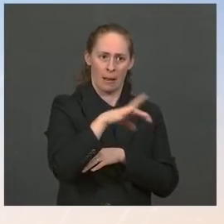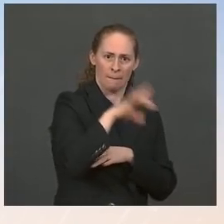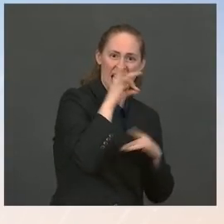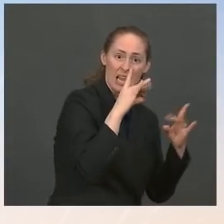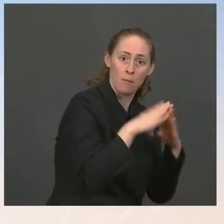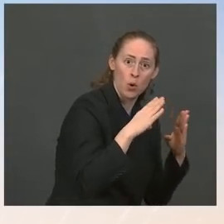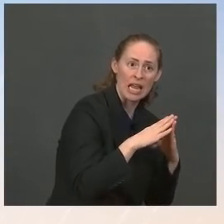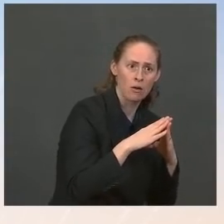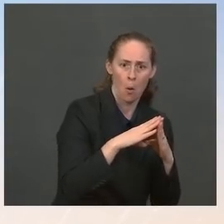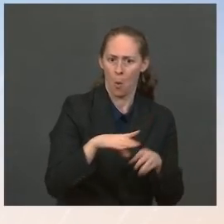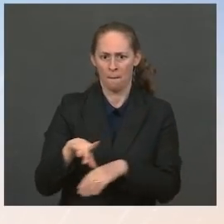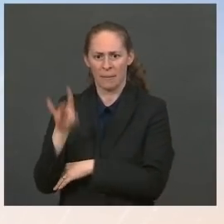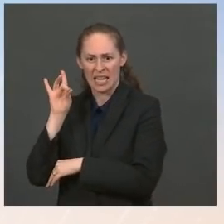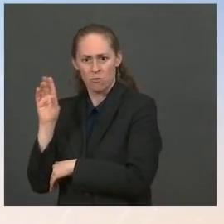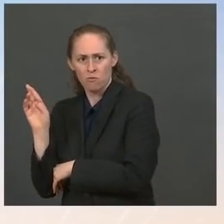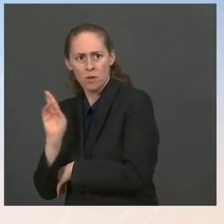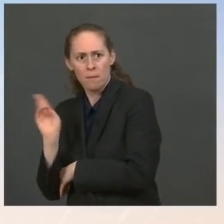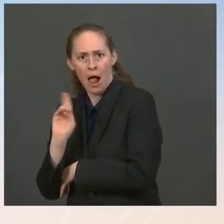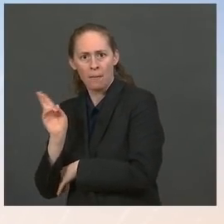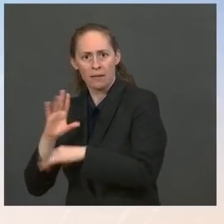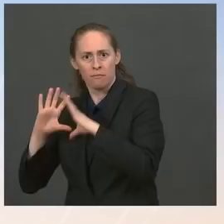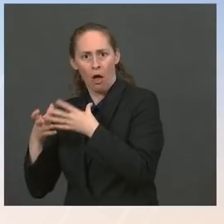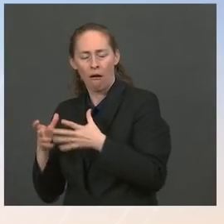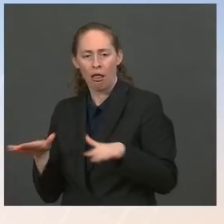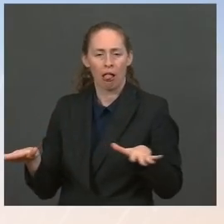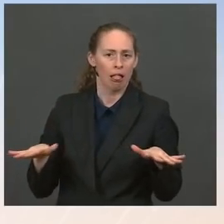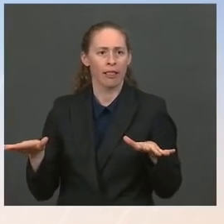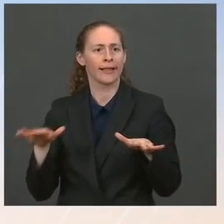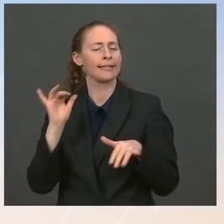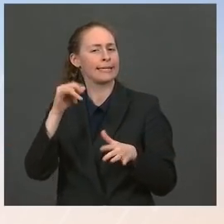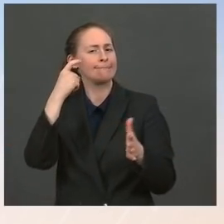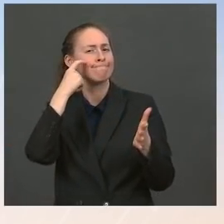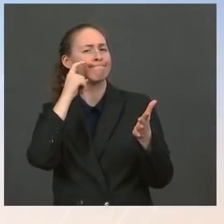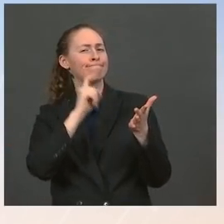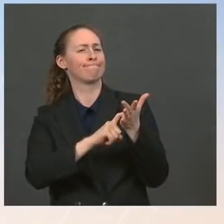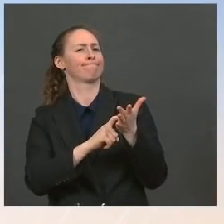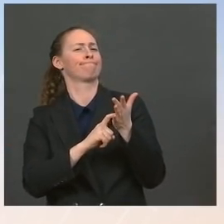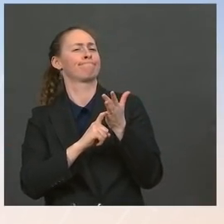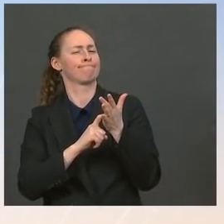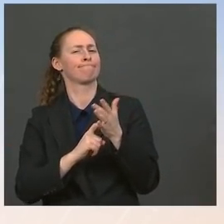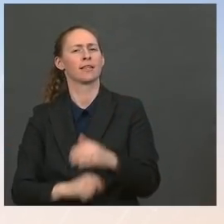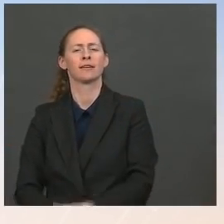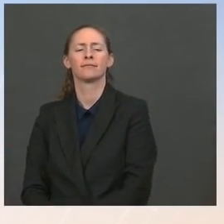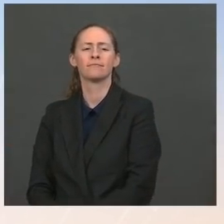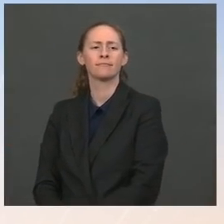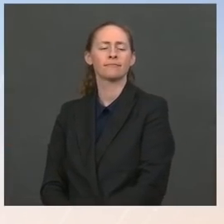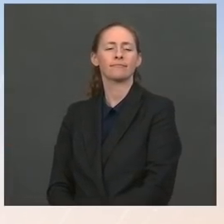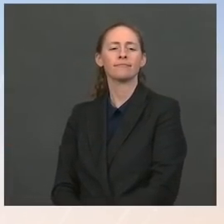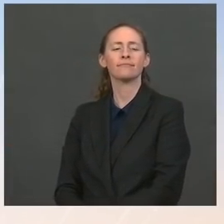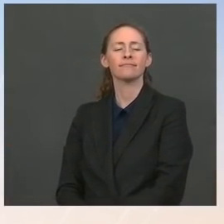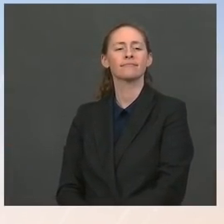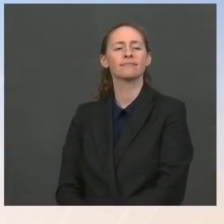about the partisanship of it? Secretary Buttigieg: I don't ever remember talking about -- when I was talking to any member of either chamber, of either party --